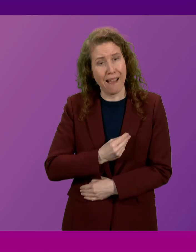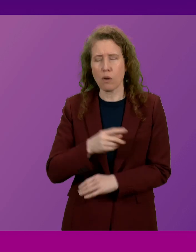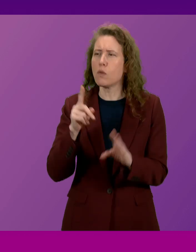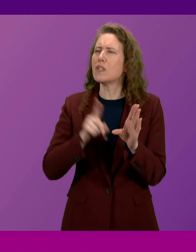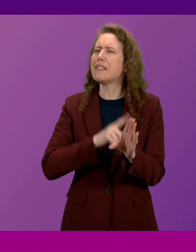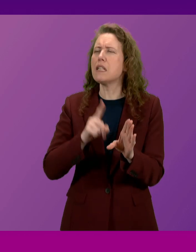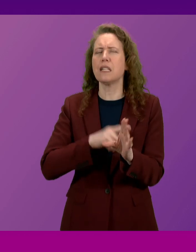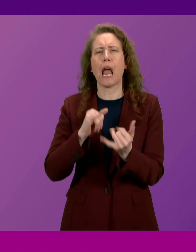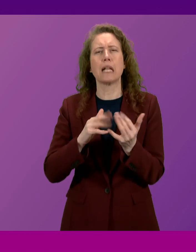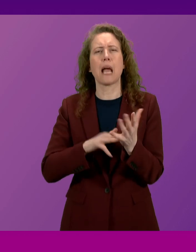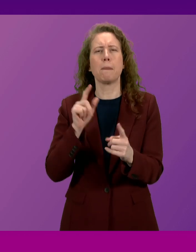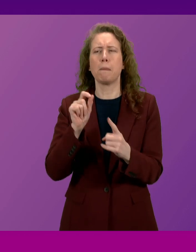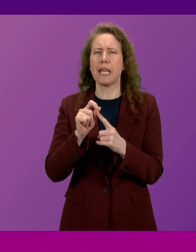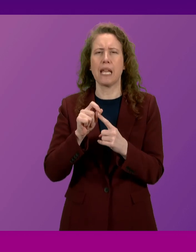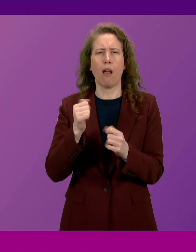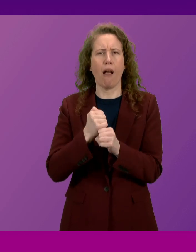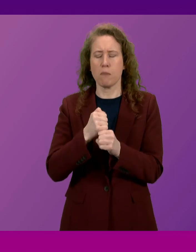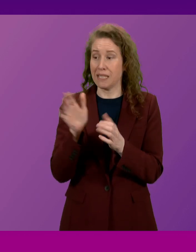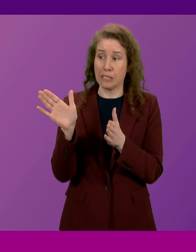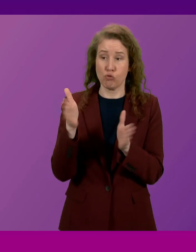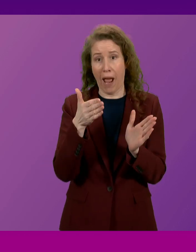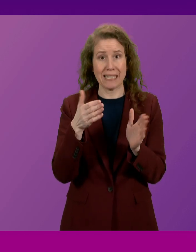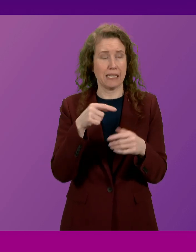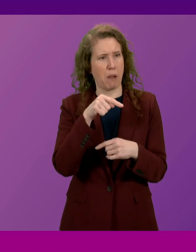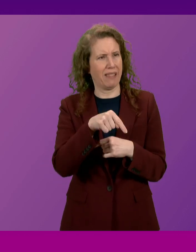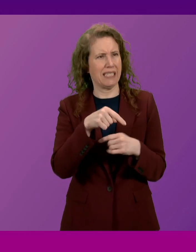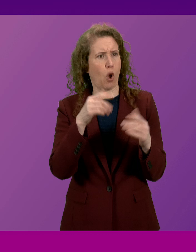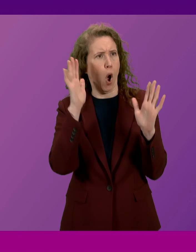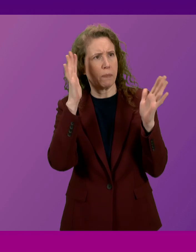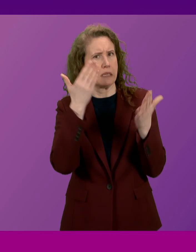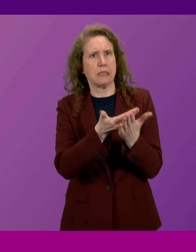the Scottish National Party Government was distracted by that fringe obsession. Nicola